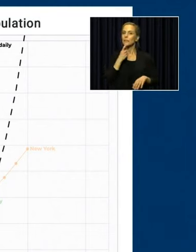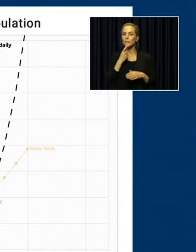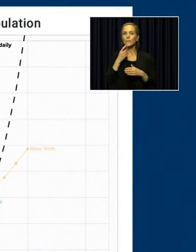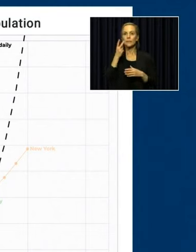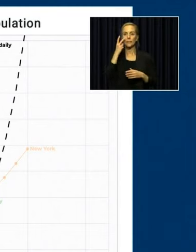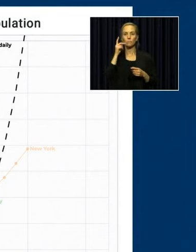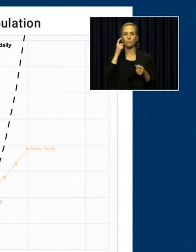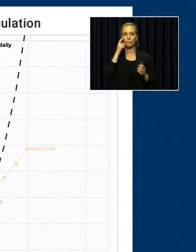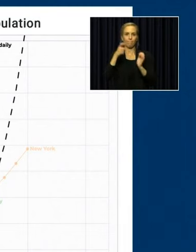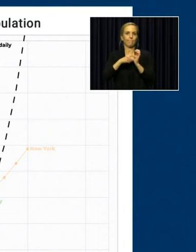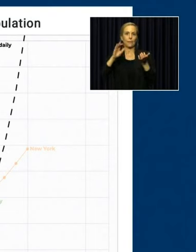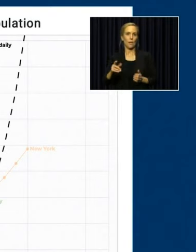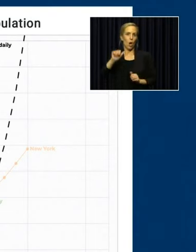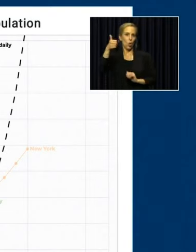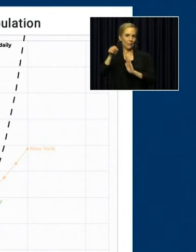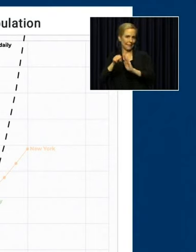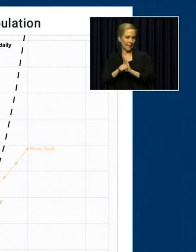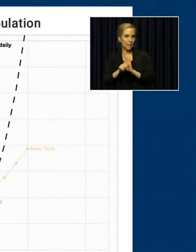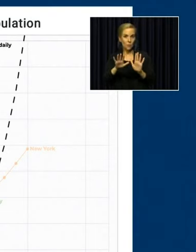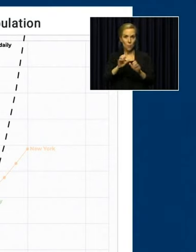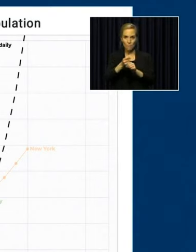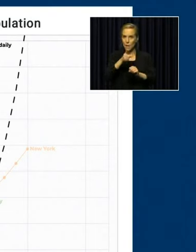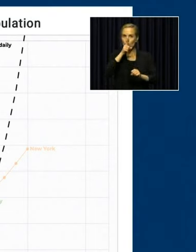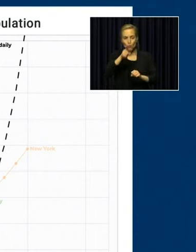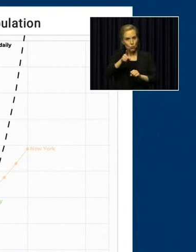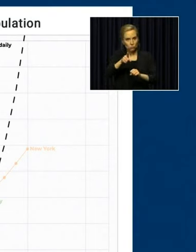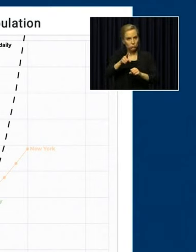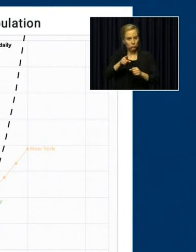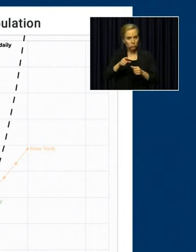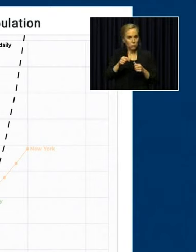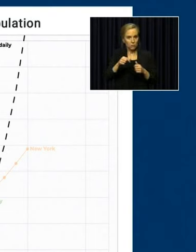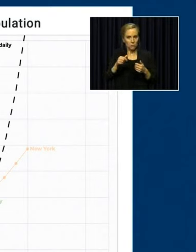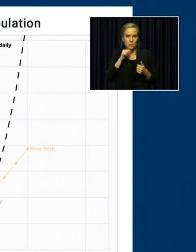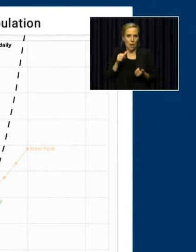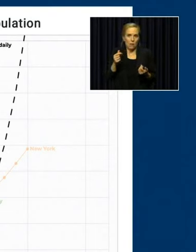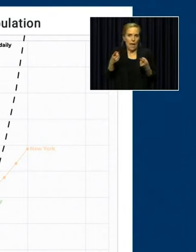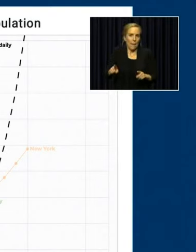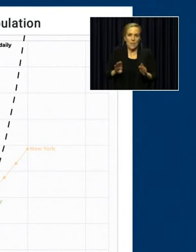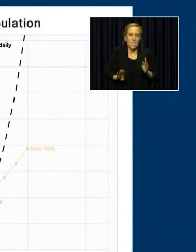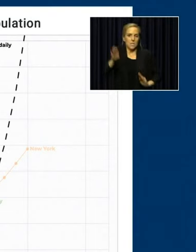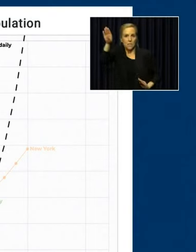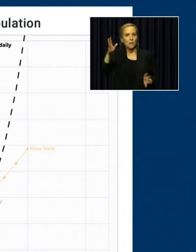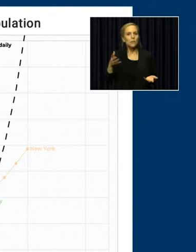I'M GOING TO CALL DR. STACK UP. I KNOW HE HAS COMES ESPECIALLY ON THESE TWO AS WELL.